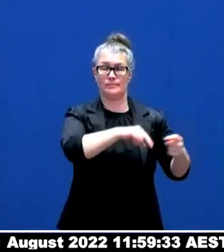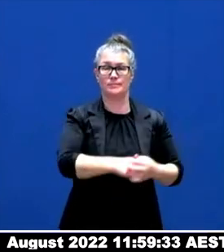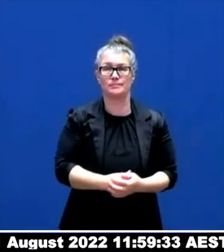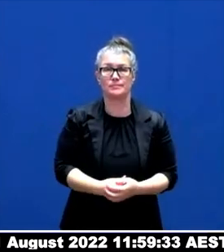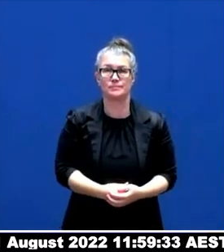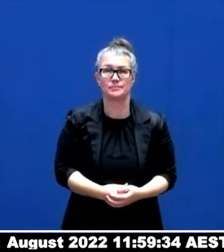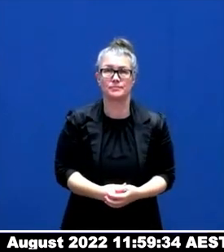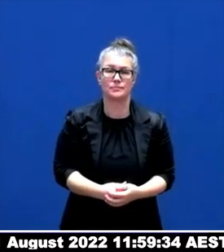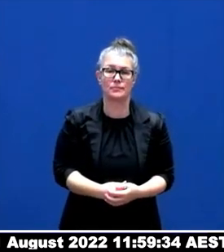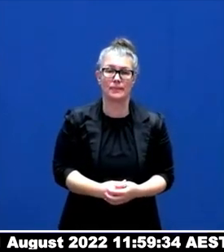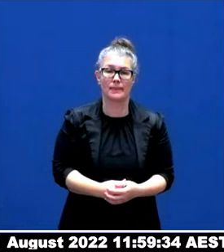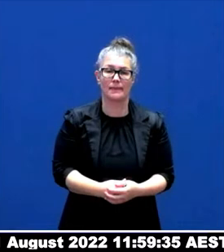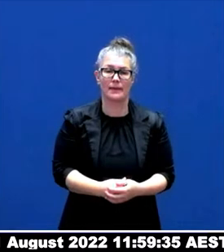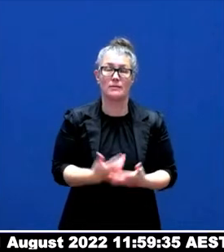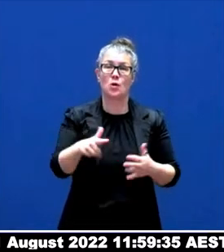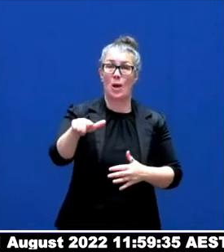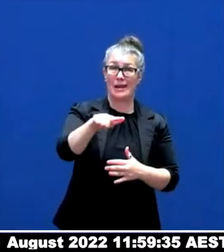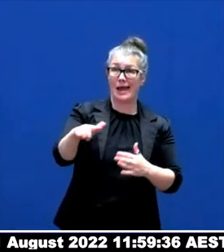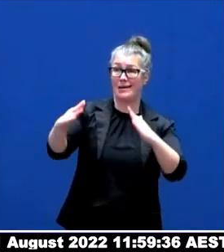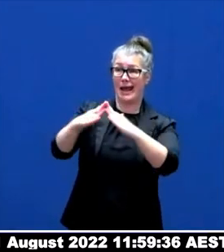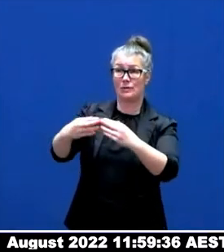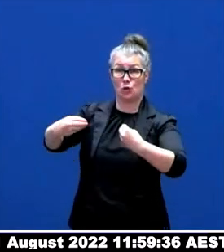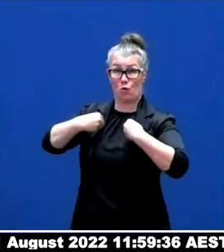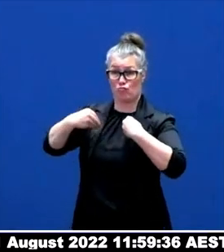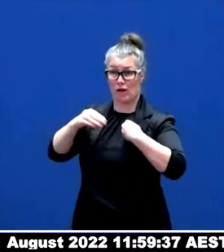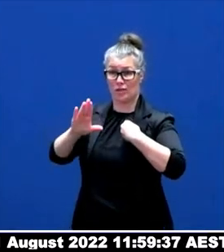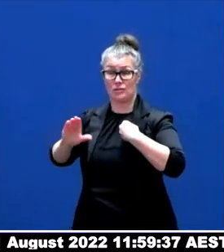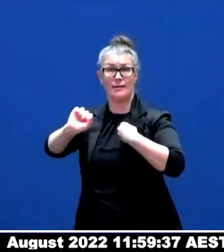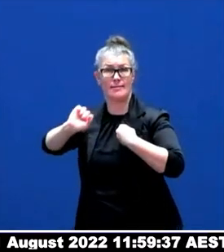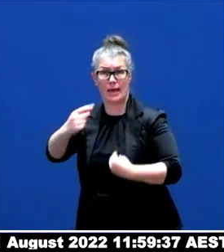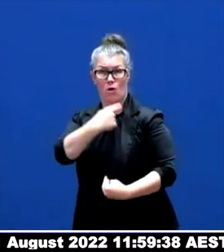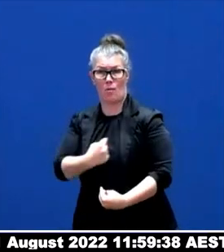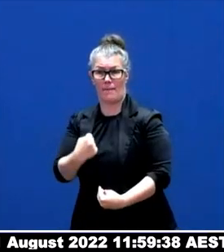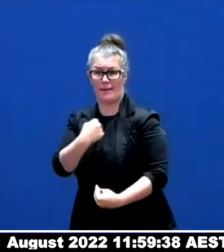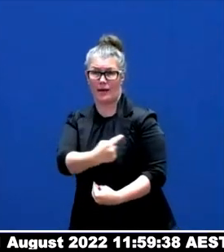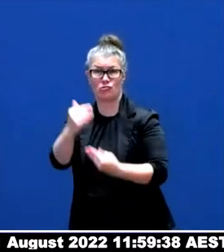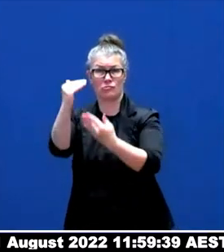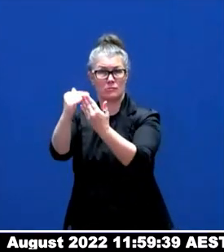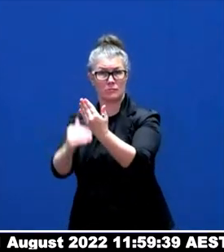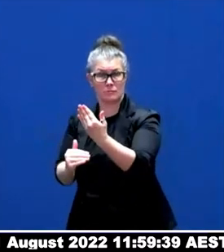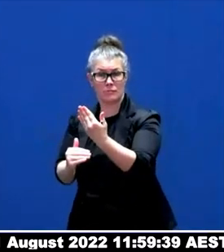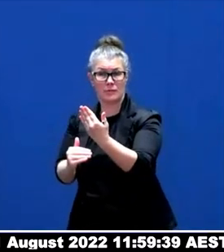In terms of the Land and Housing Corporation and its obligations, I think your statement says that: